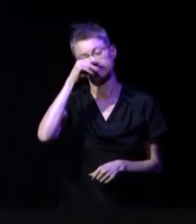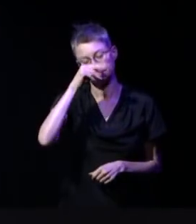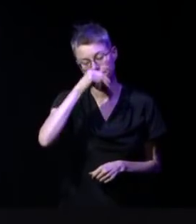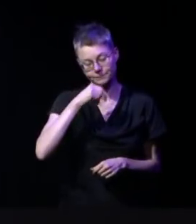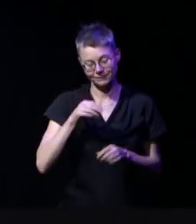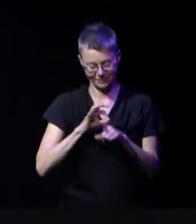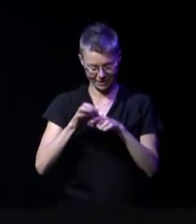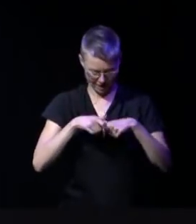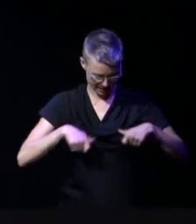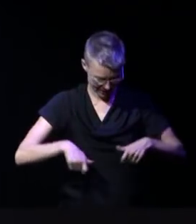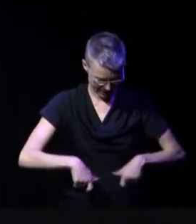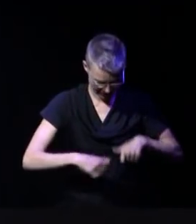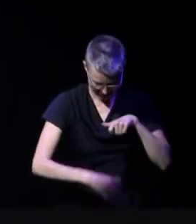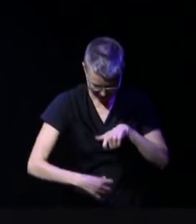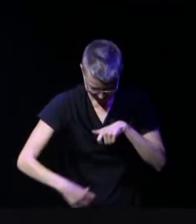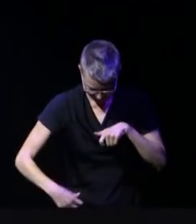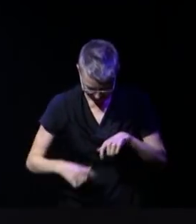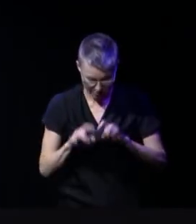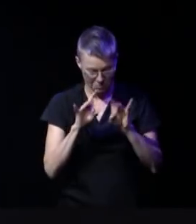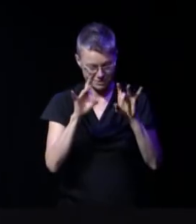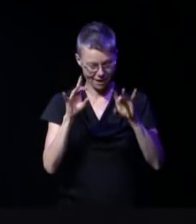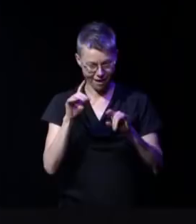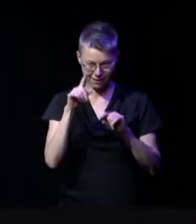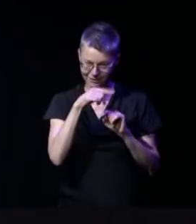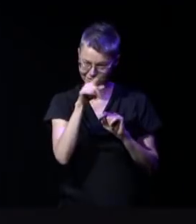of colour assembled into a star pattern, all the pieces